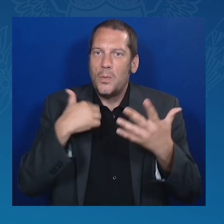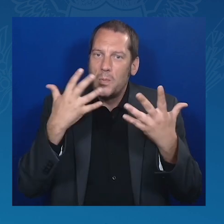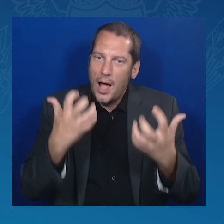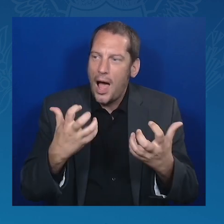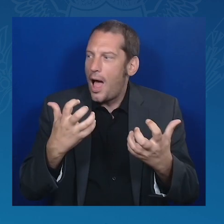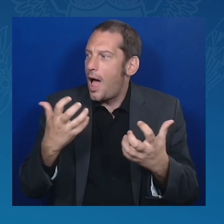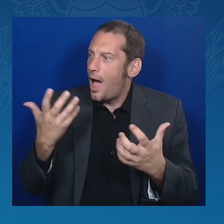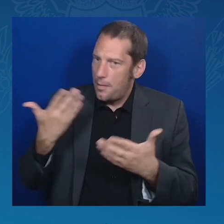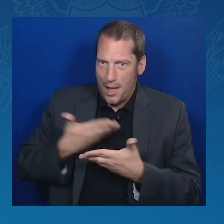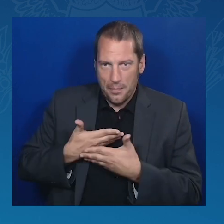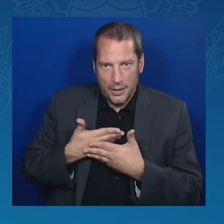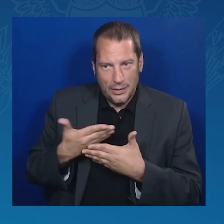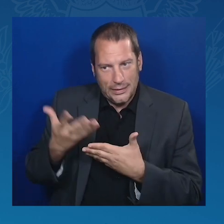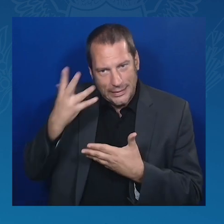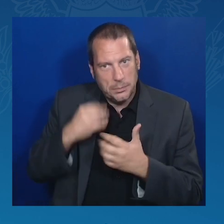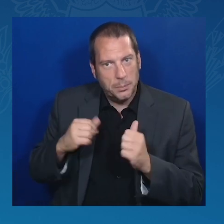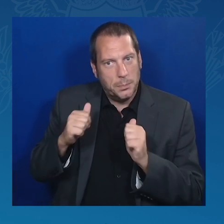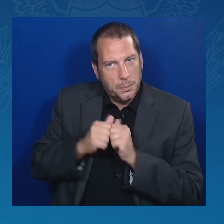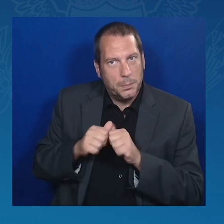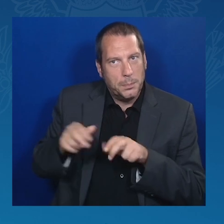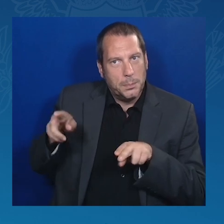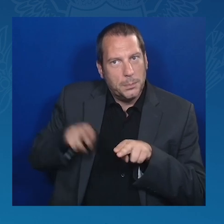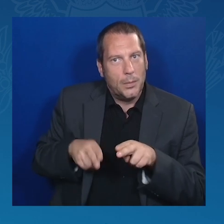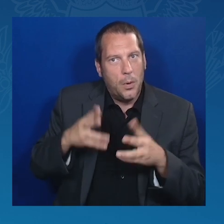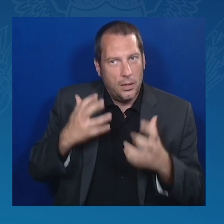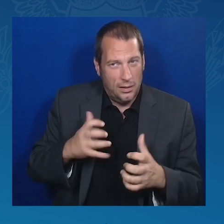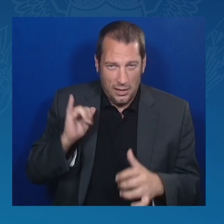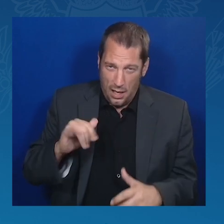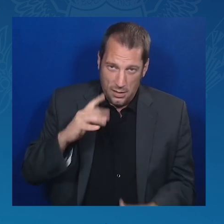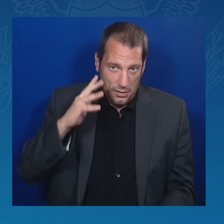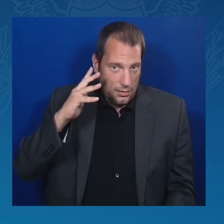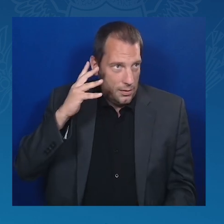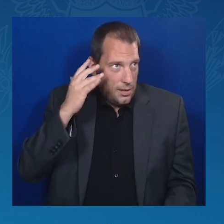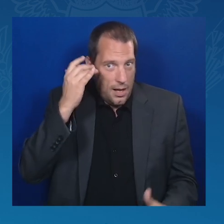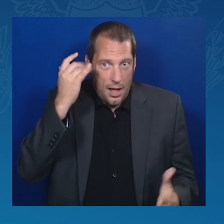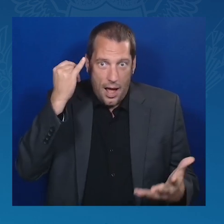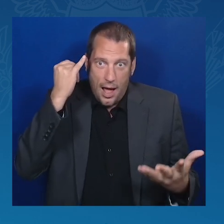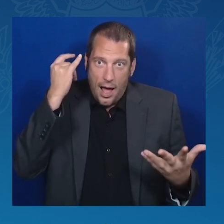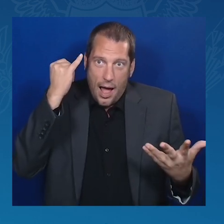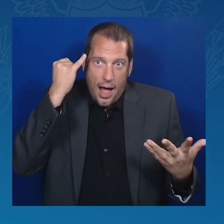We had this crazy idea. So I just remember seeing you next to the crib and then next to our bed, and I was --